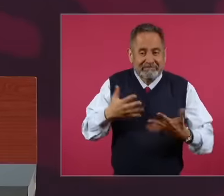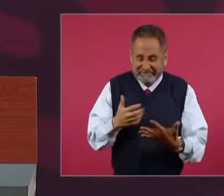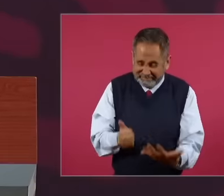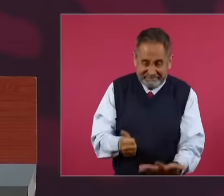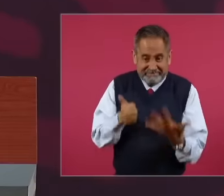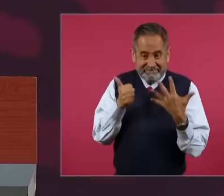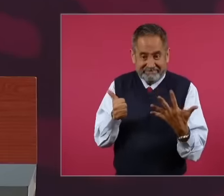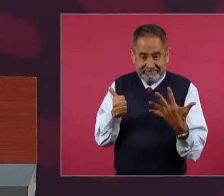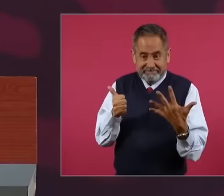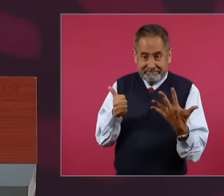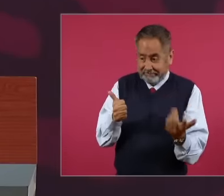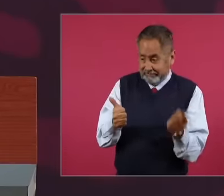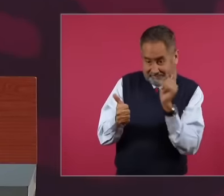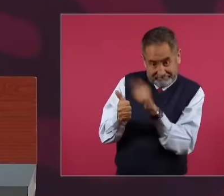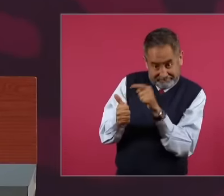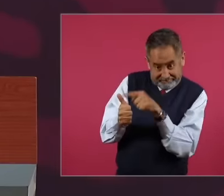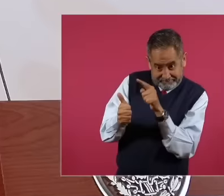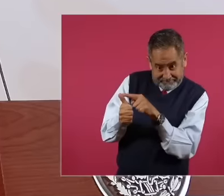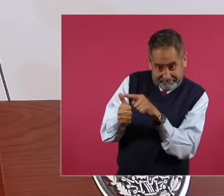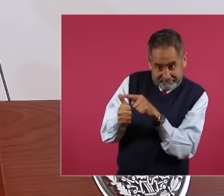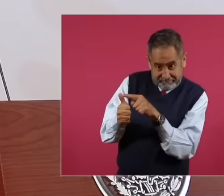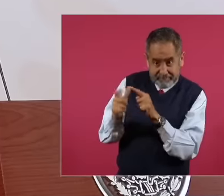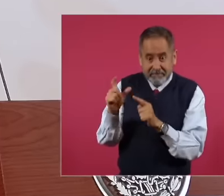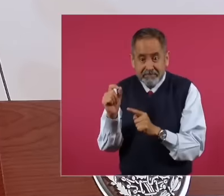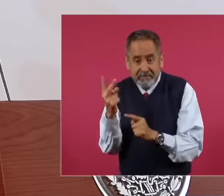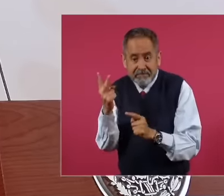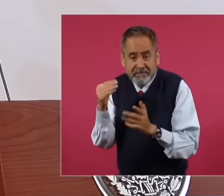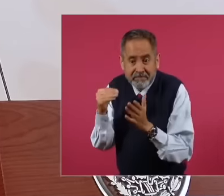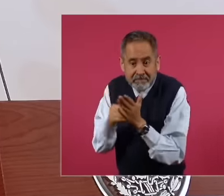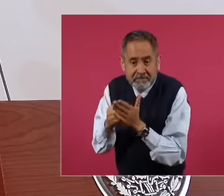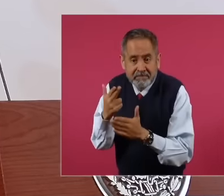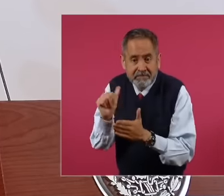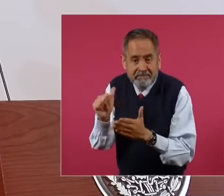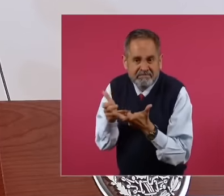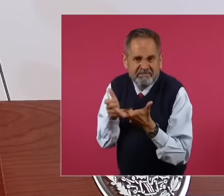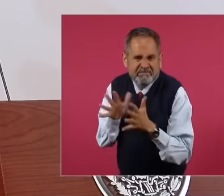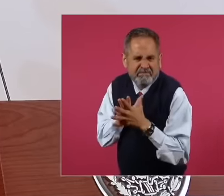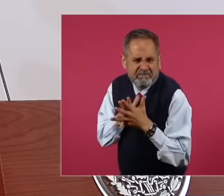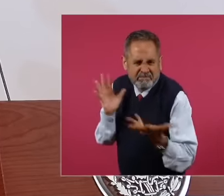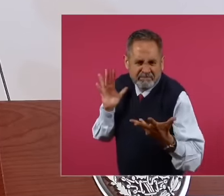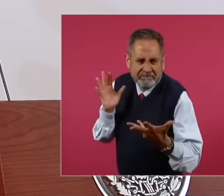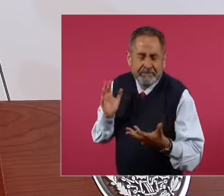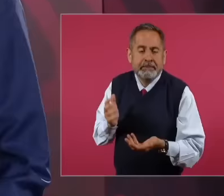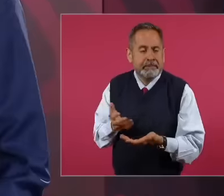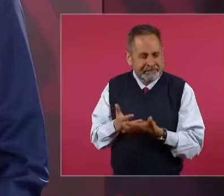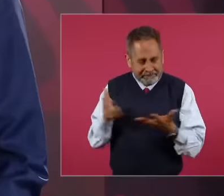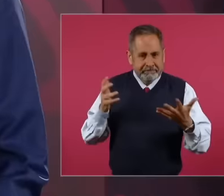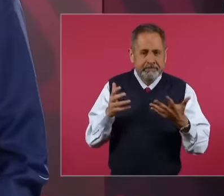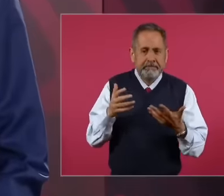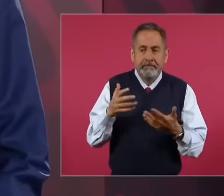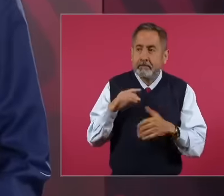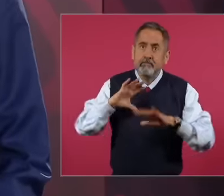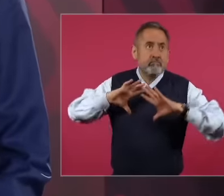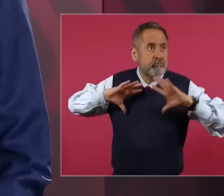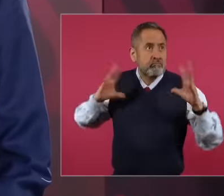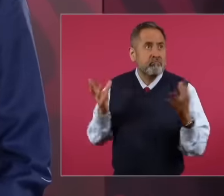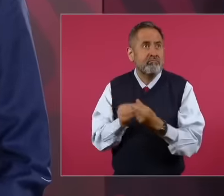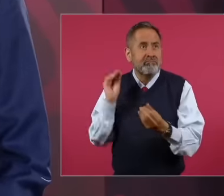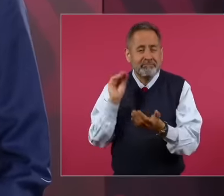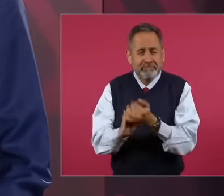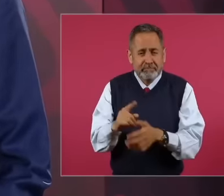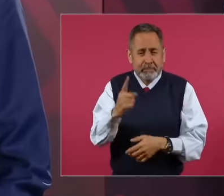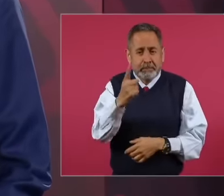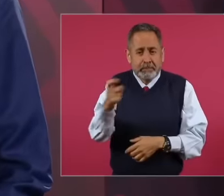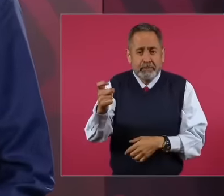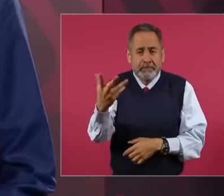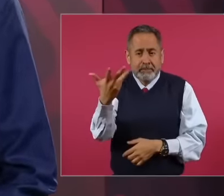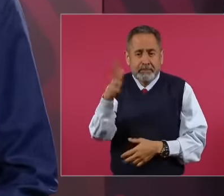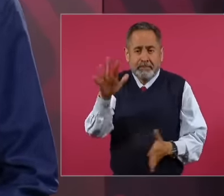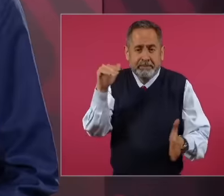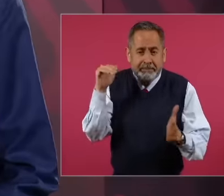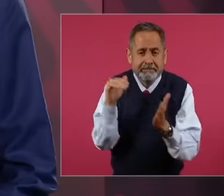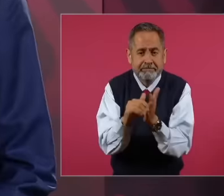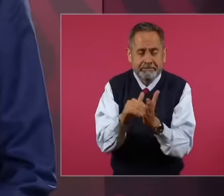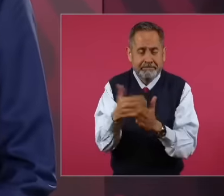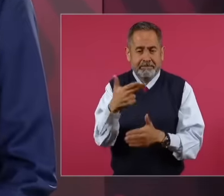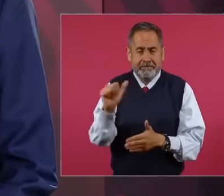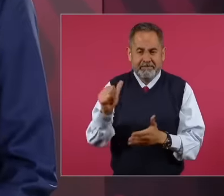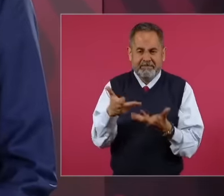district of 22,000 hectares. and in total we are going to leave 110,000 hectares of